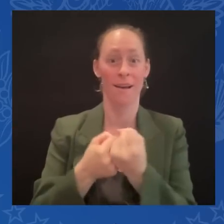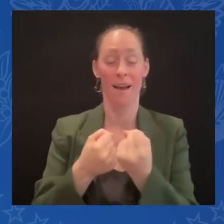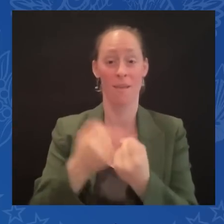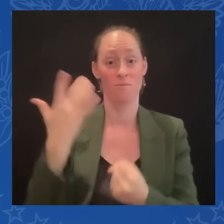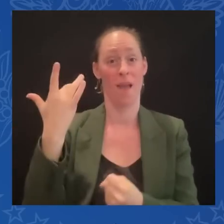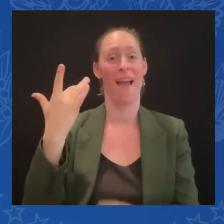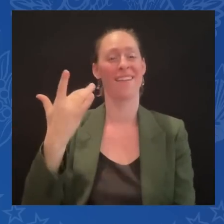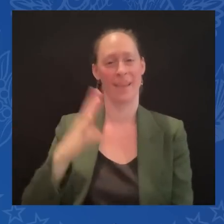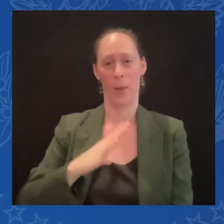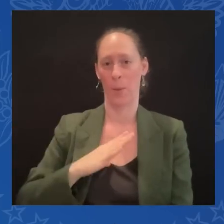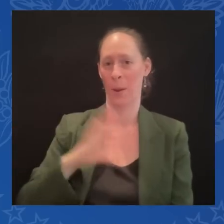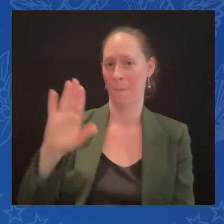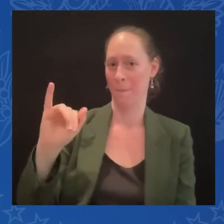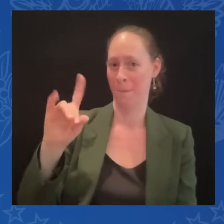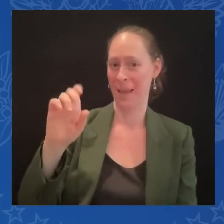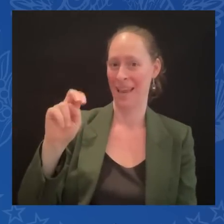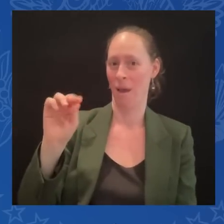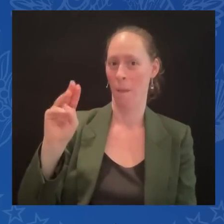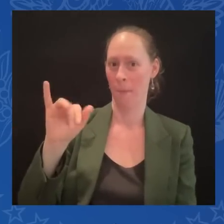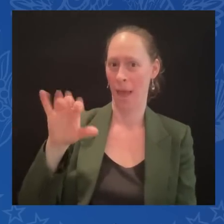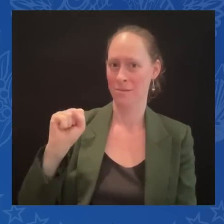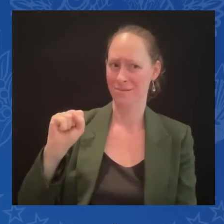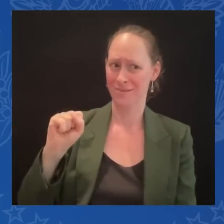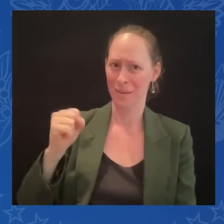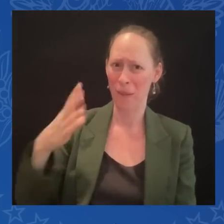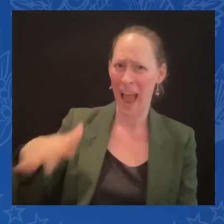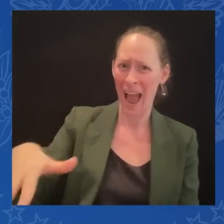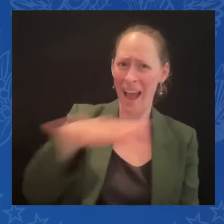Bidenomics is good for South Carolinians.